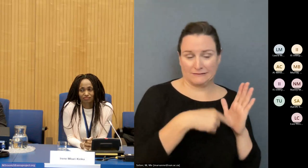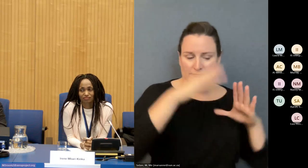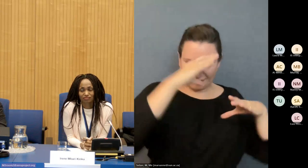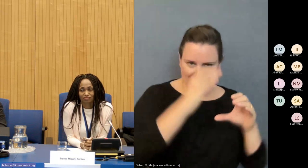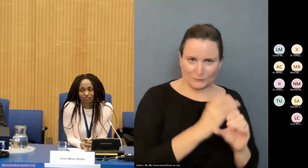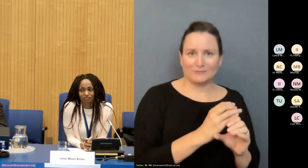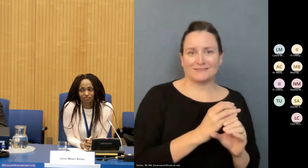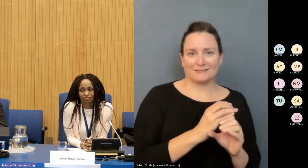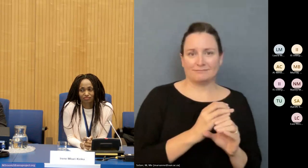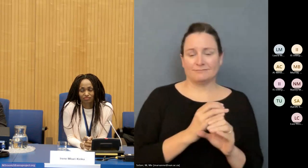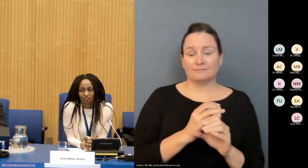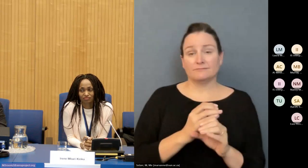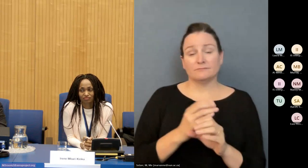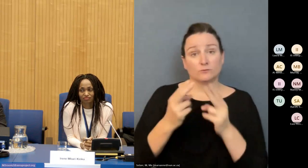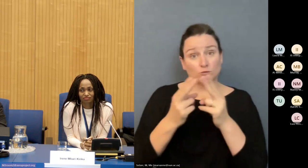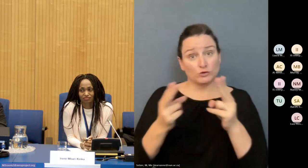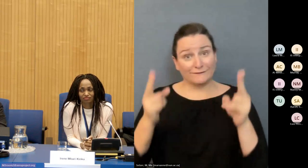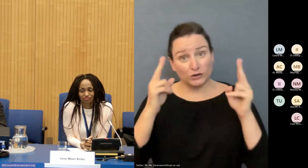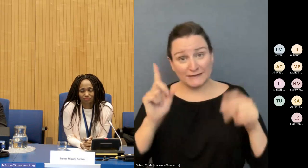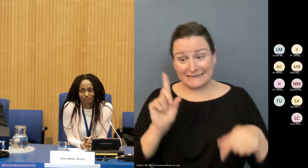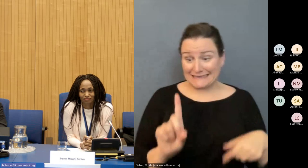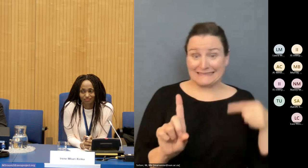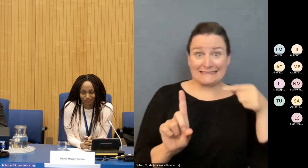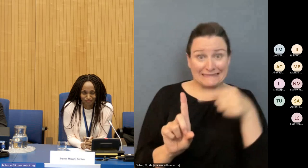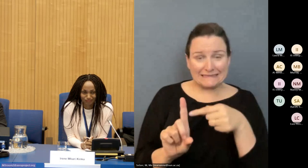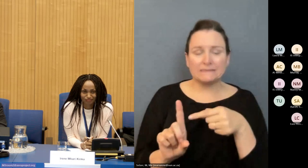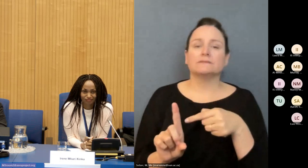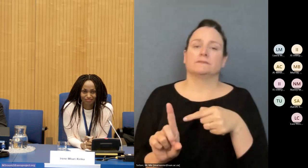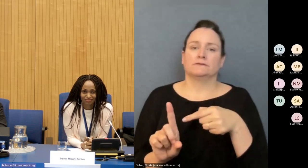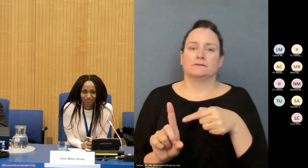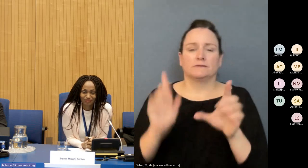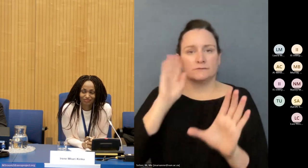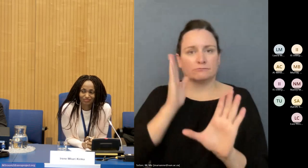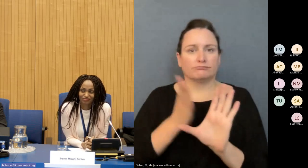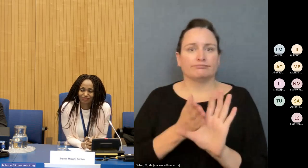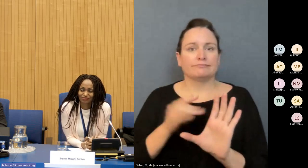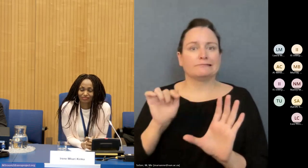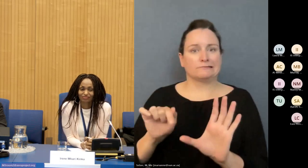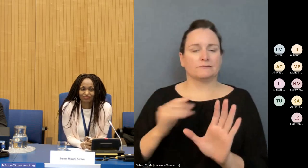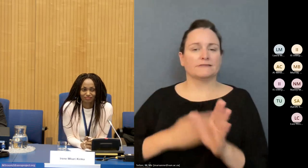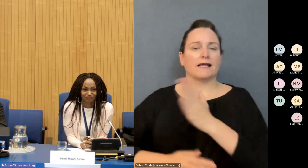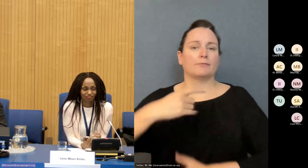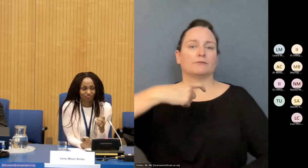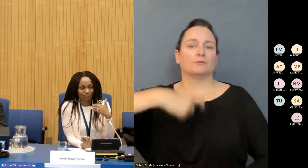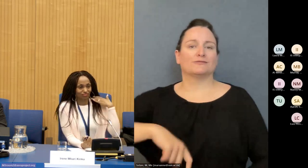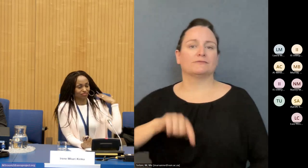with disabilities. I'm just interested if you could share a bit more about what the scope of